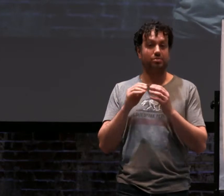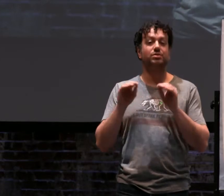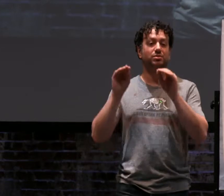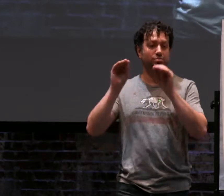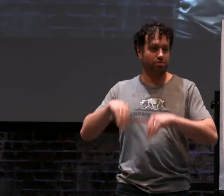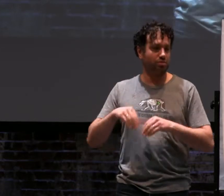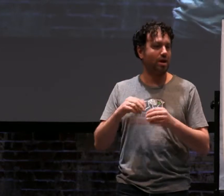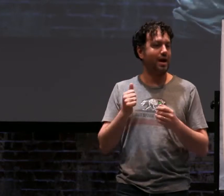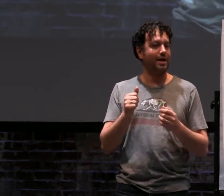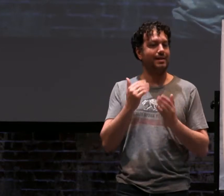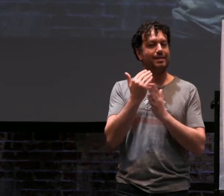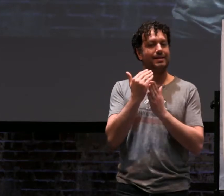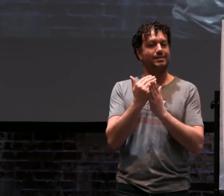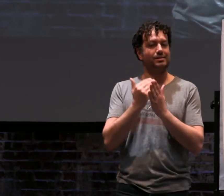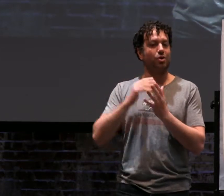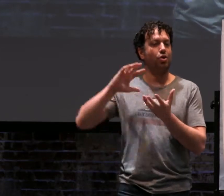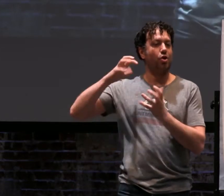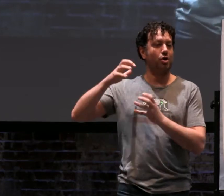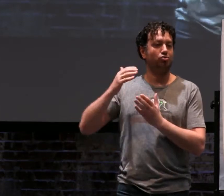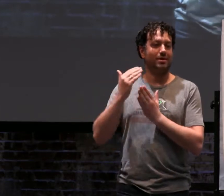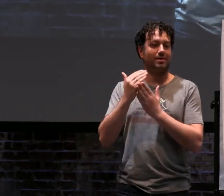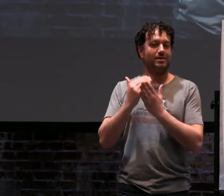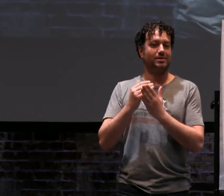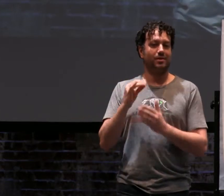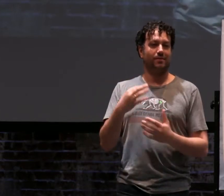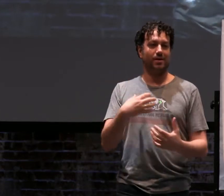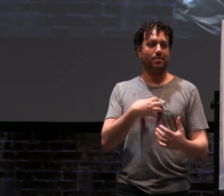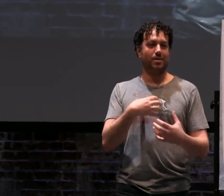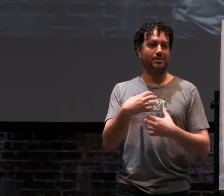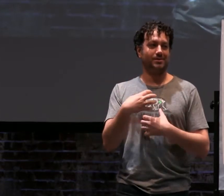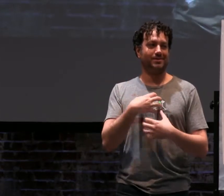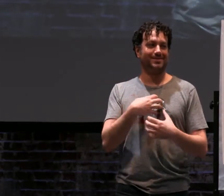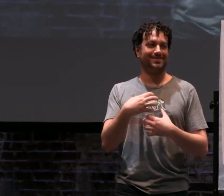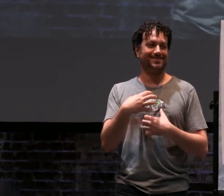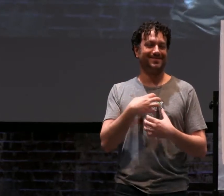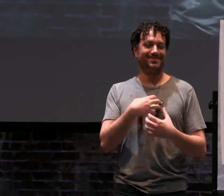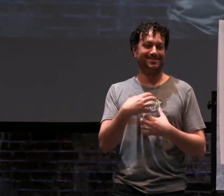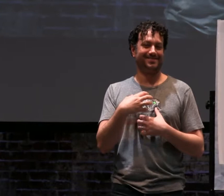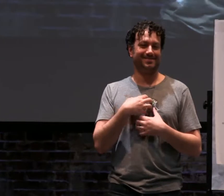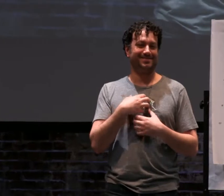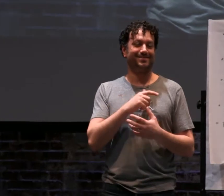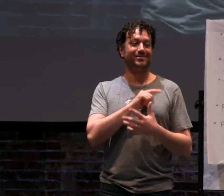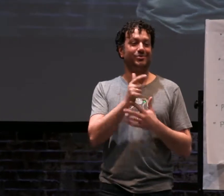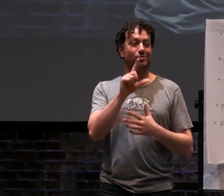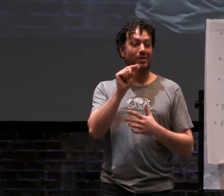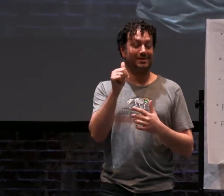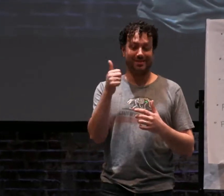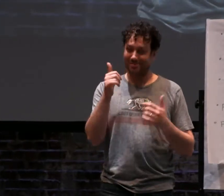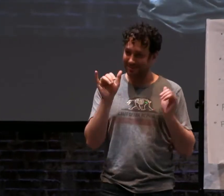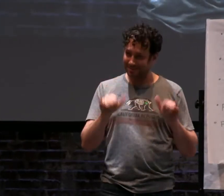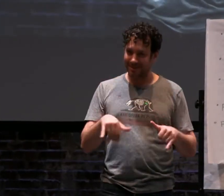So we spoke among ourselves, several of us. And we had a lot of complaints at the time.